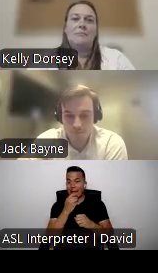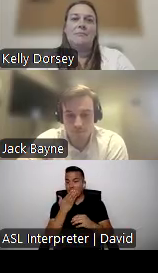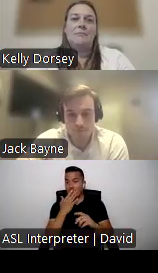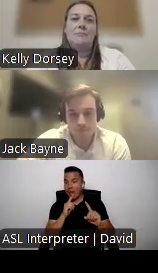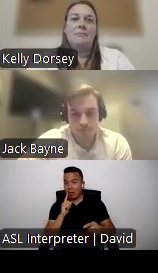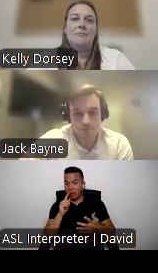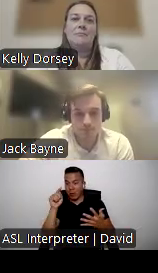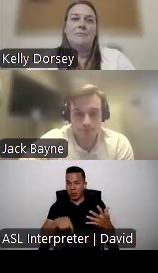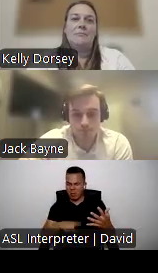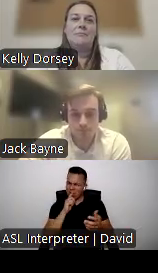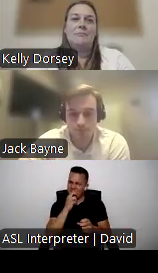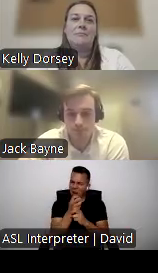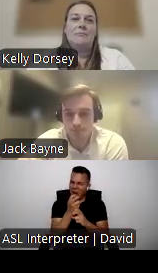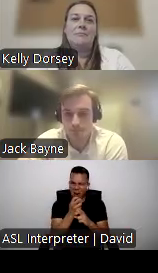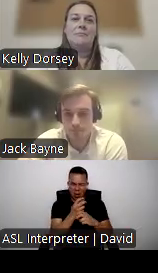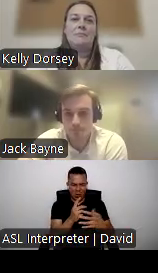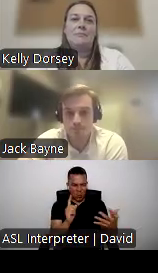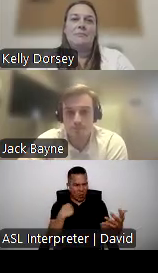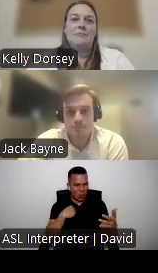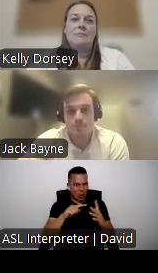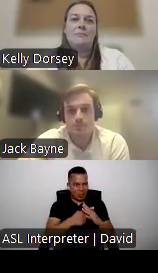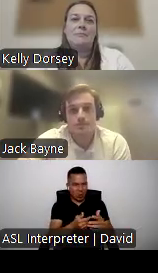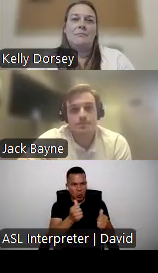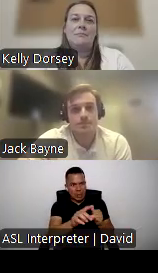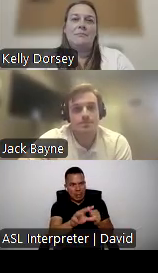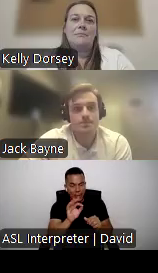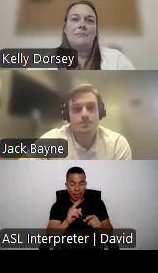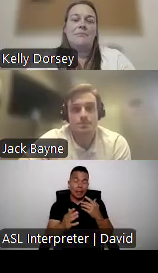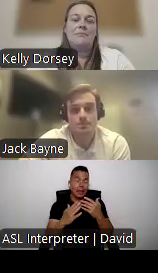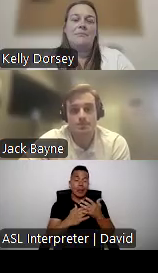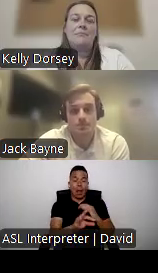it's hard for me to know even where to start, but here was one I'll just pull out. It says,